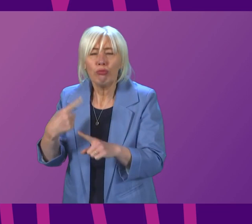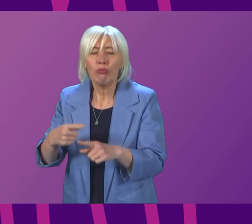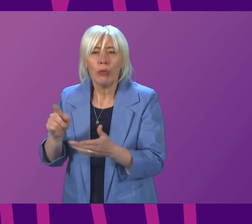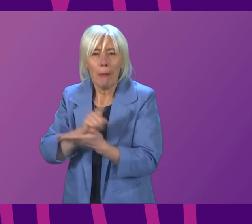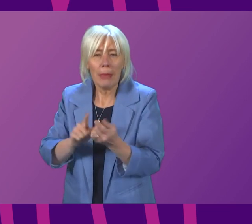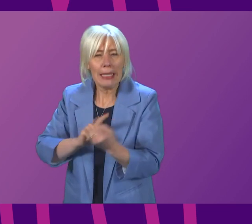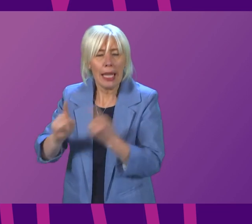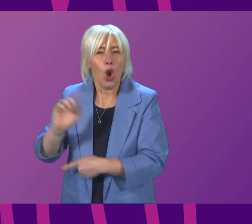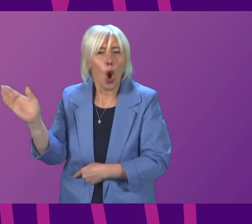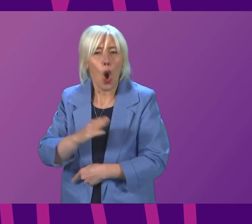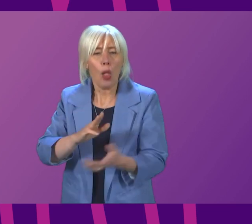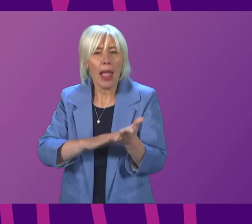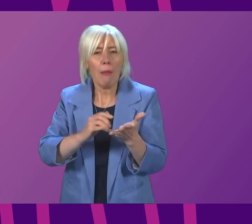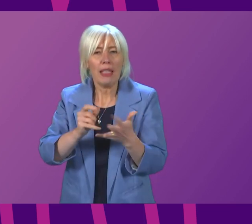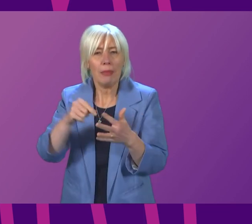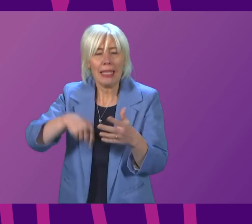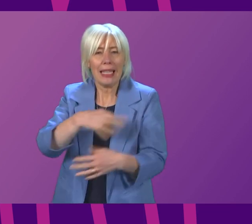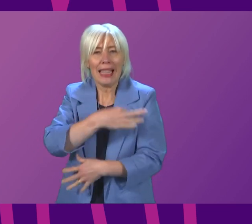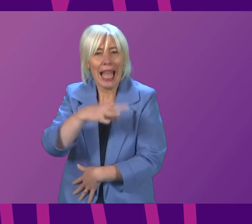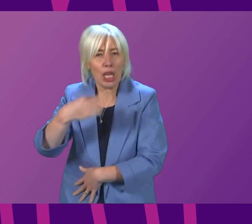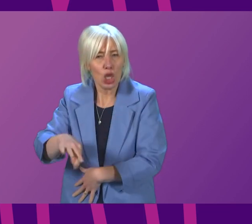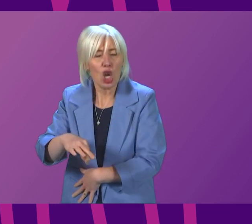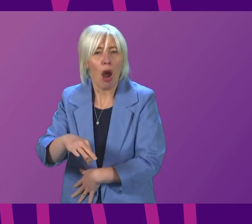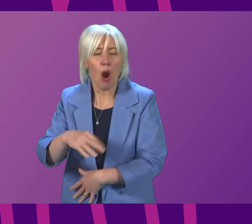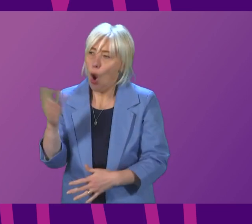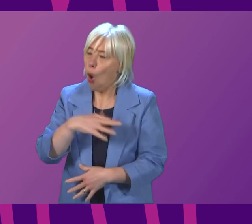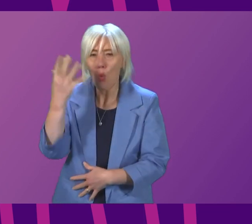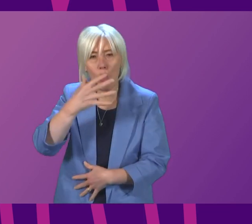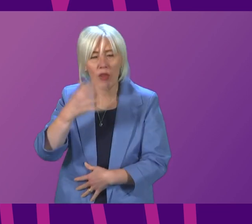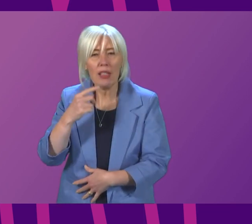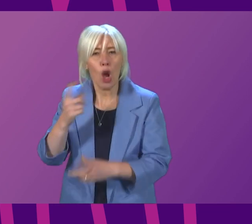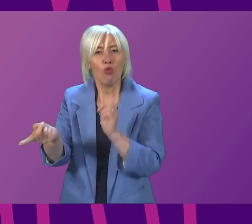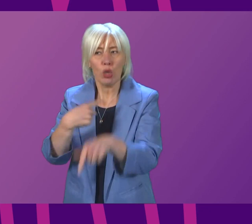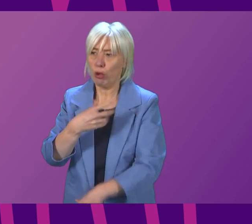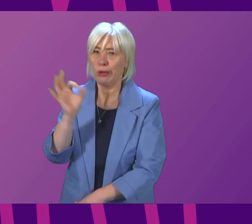Lanarkshire, because we are all worried, and I did not even get a response.